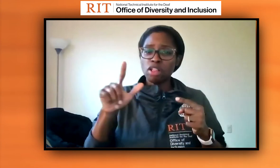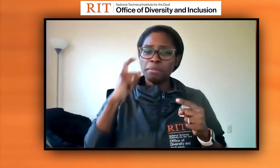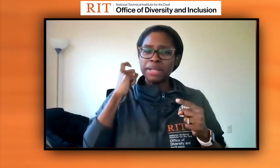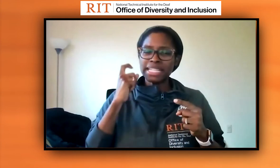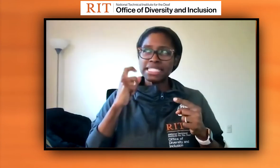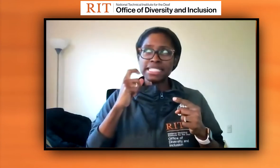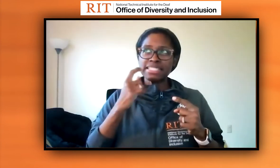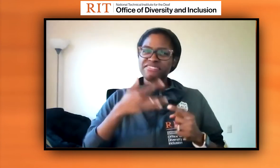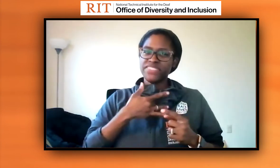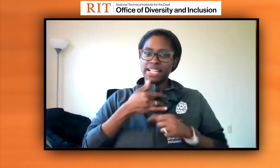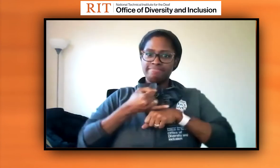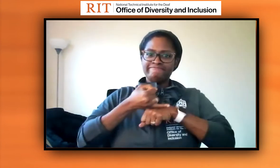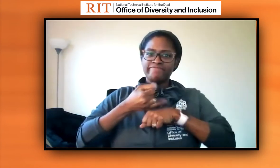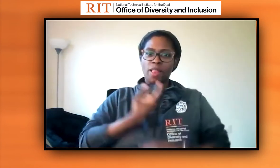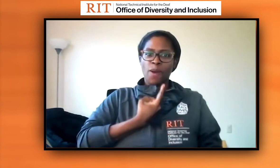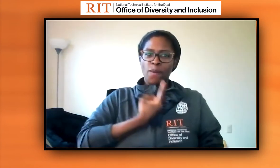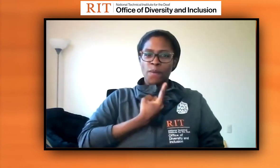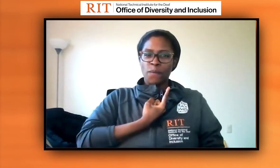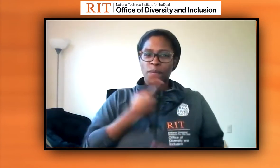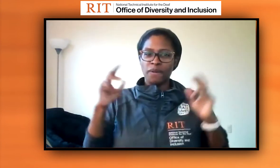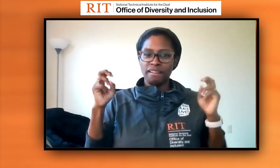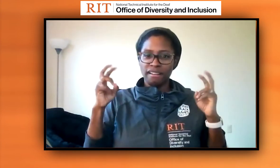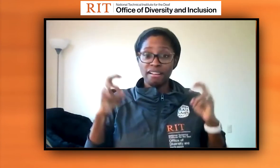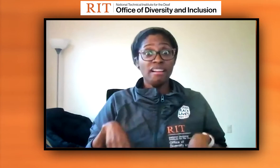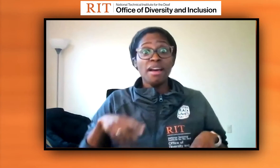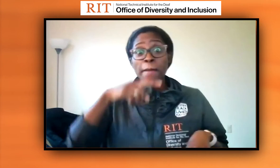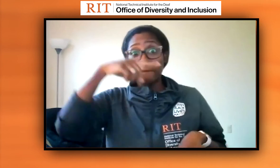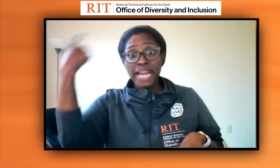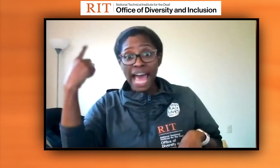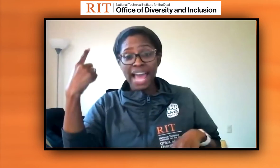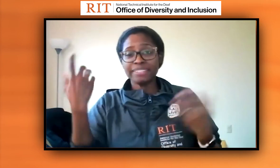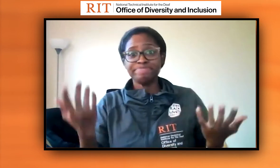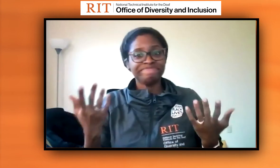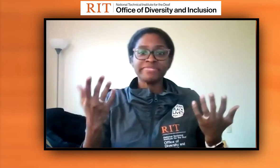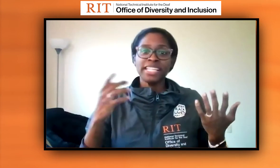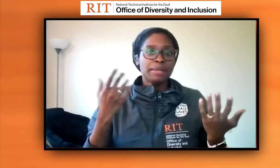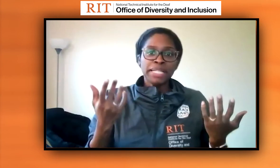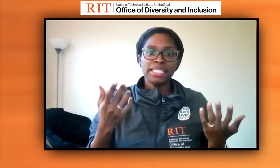and what I feel as a strong identity, but oftentimes I have felt very isolated.